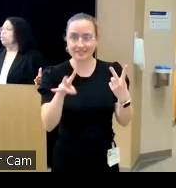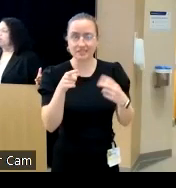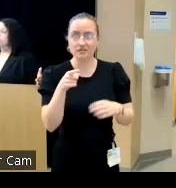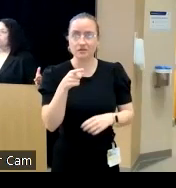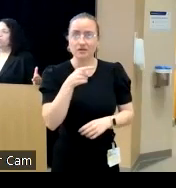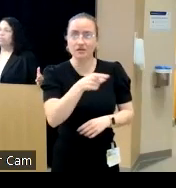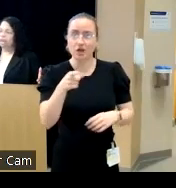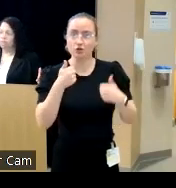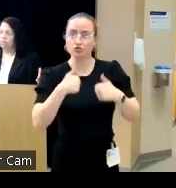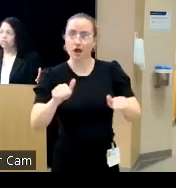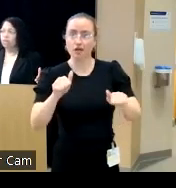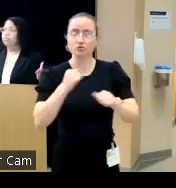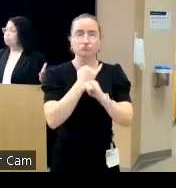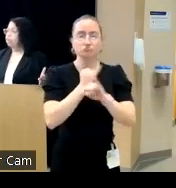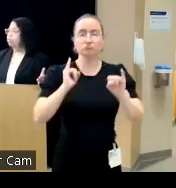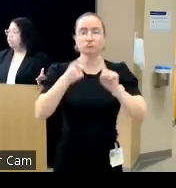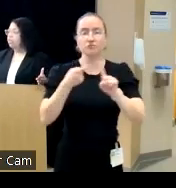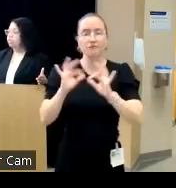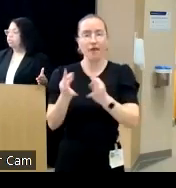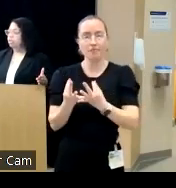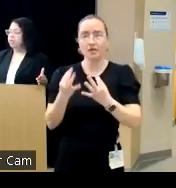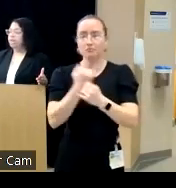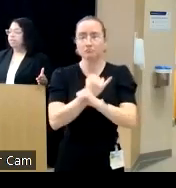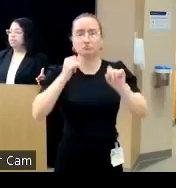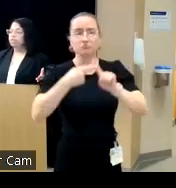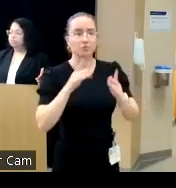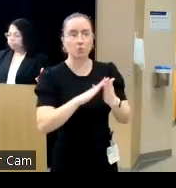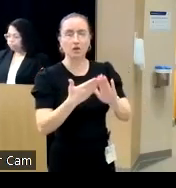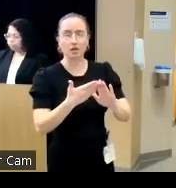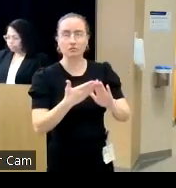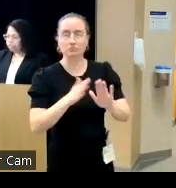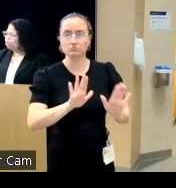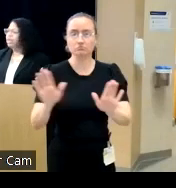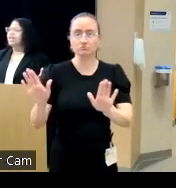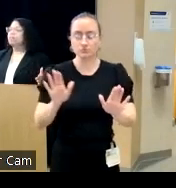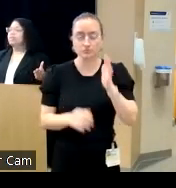from their parents from their families even from their communities in some ways so being